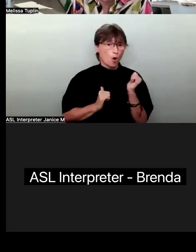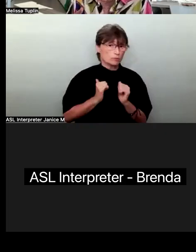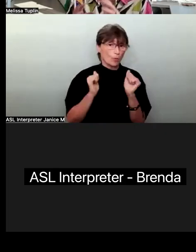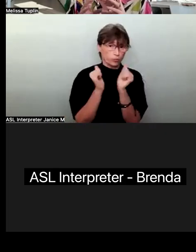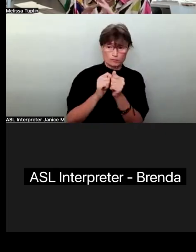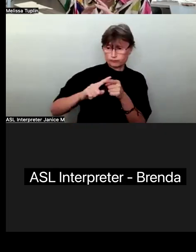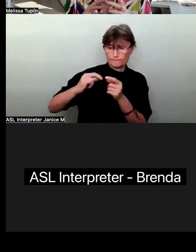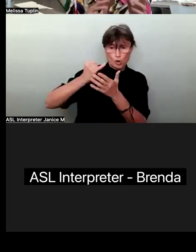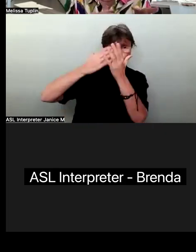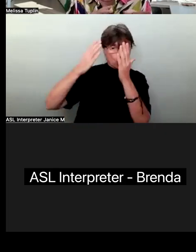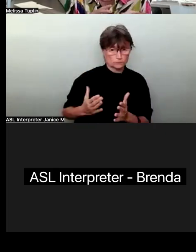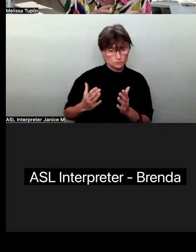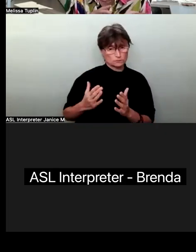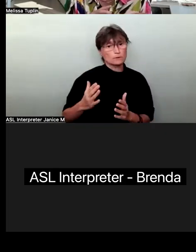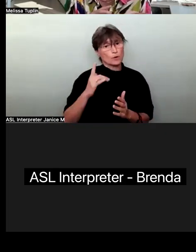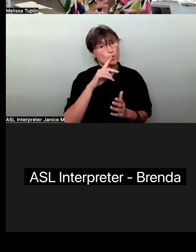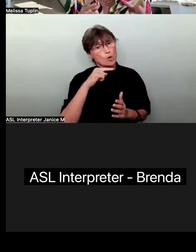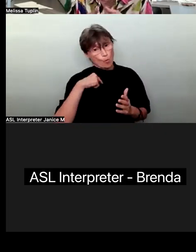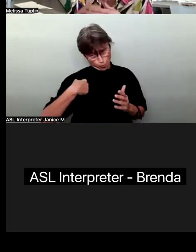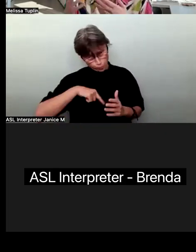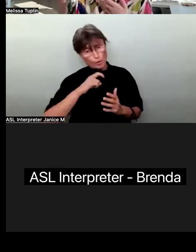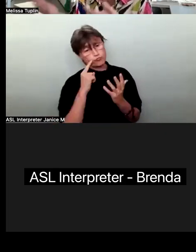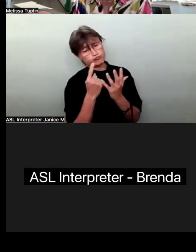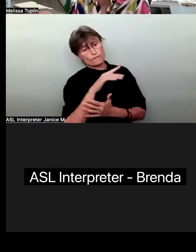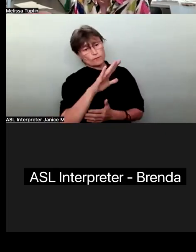we’ll look at your board and committee structure and we’ll look at the artist